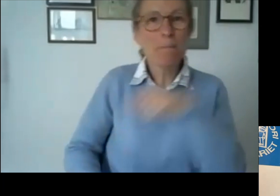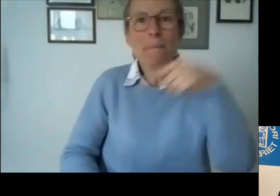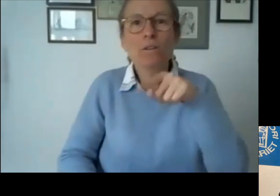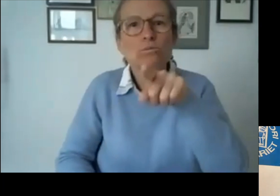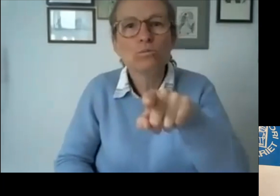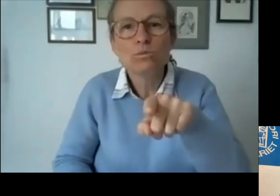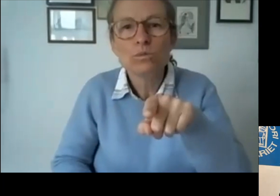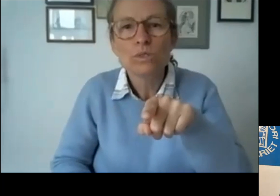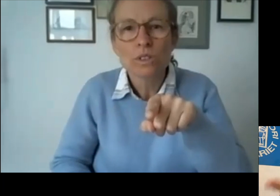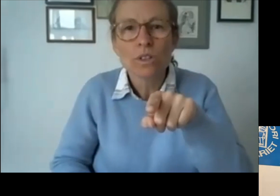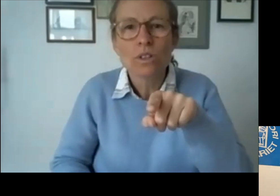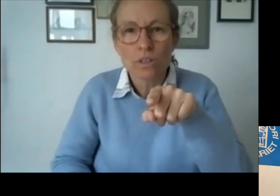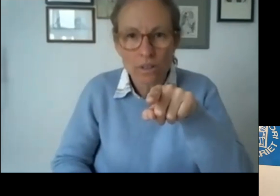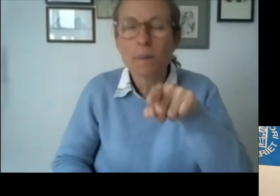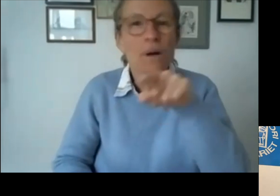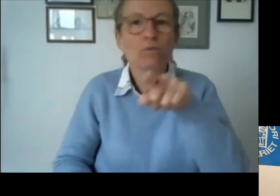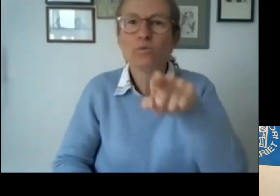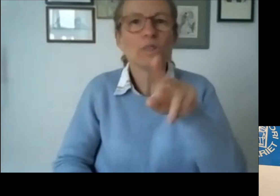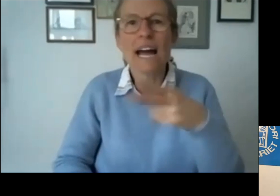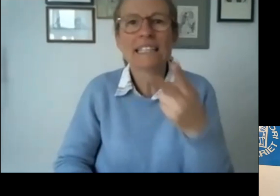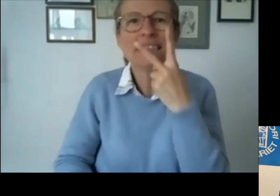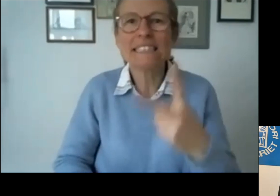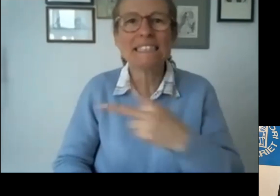and usually, you put your hand down on your tight to show that